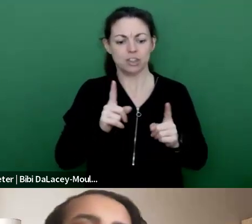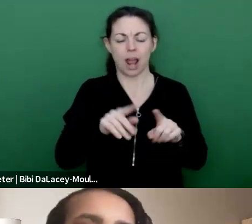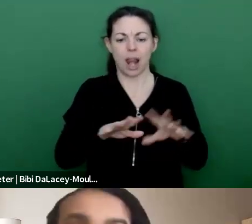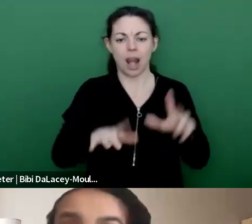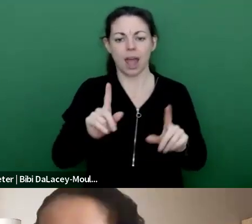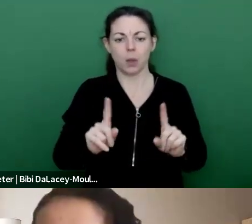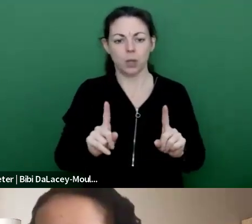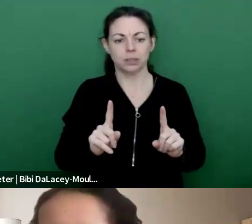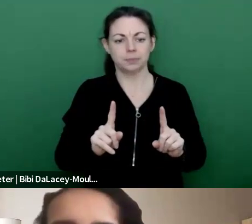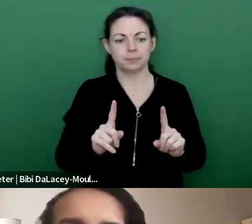when I'm also internal